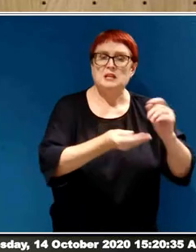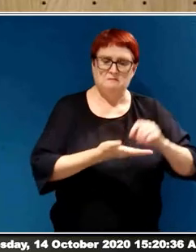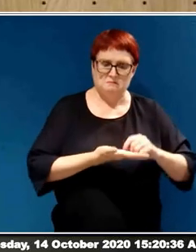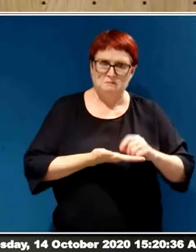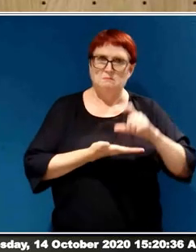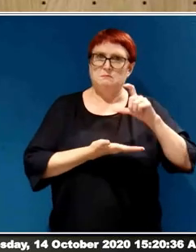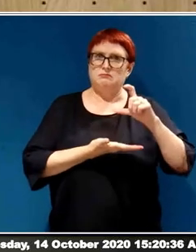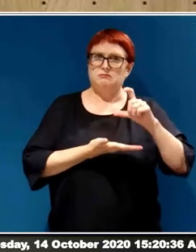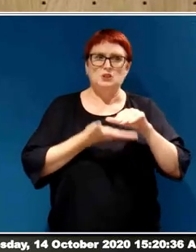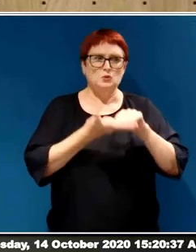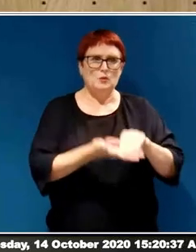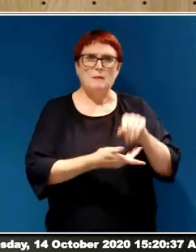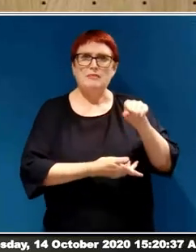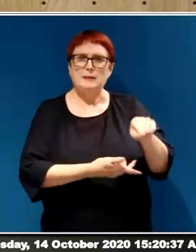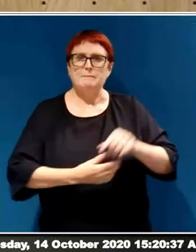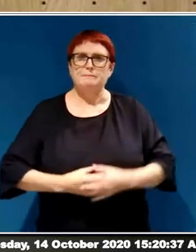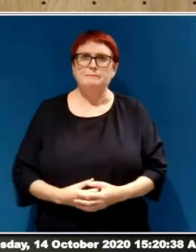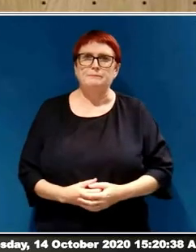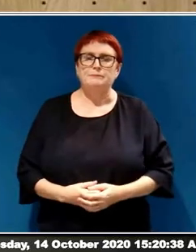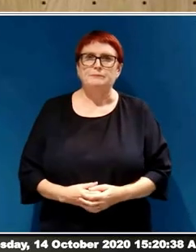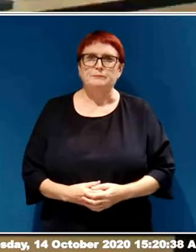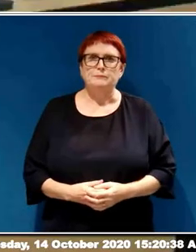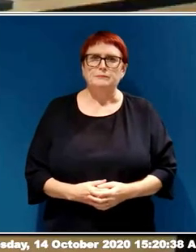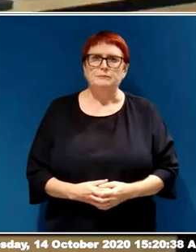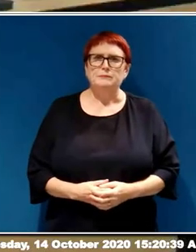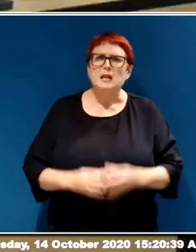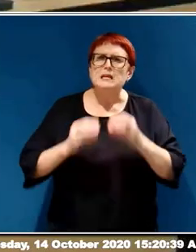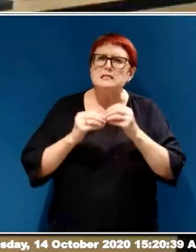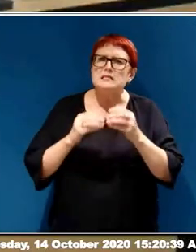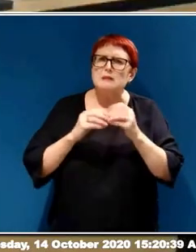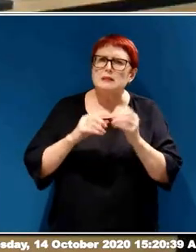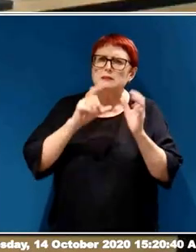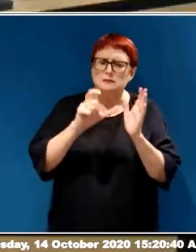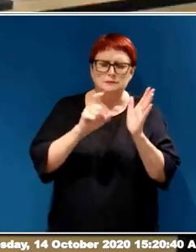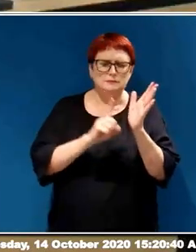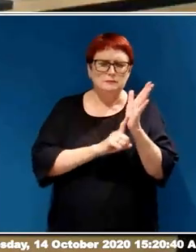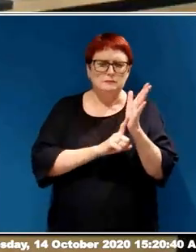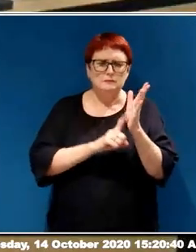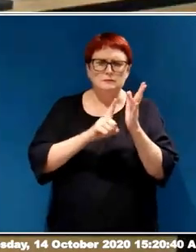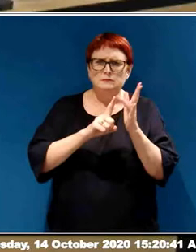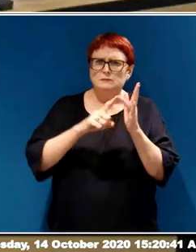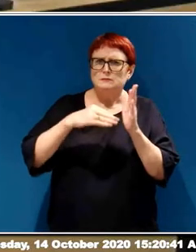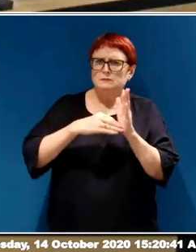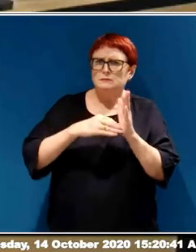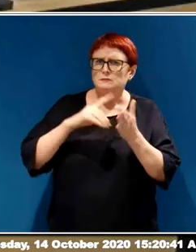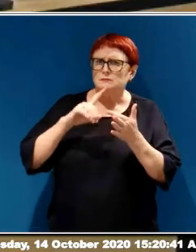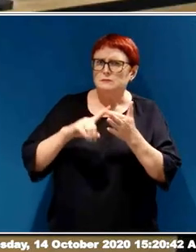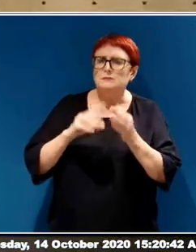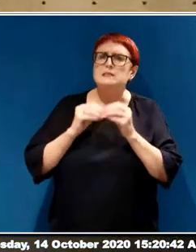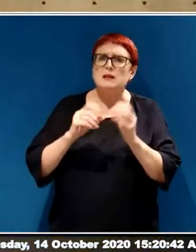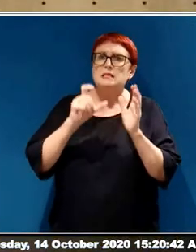The spelling of "cloze" in the context you've used it, please? Yes, it's C-L-O-Z-E.